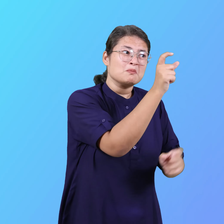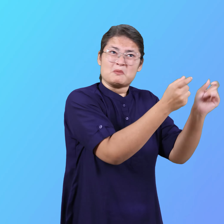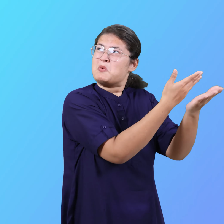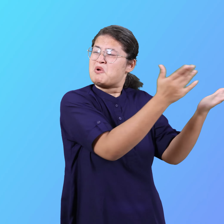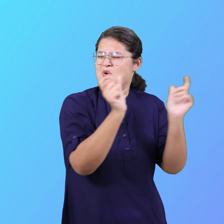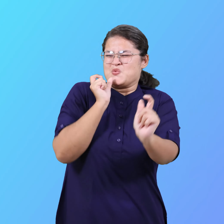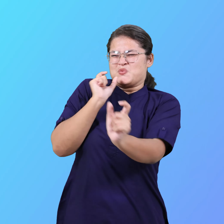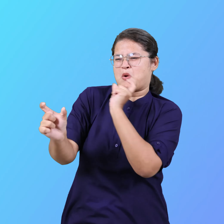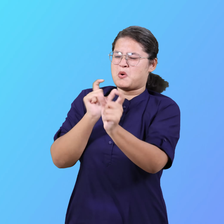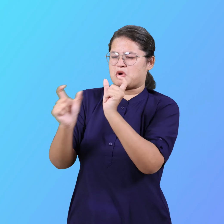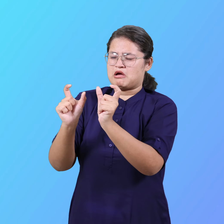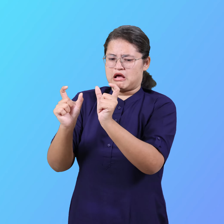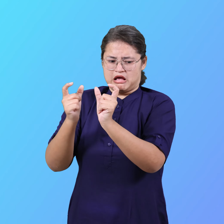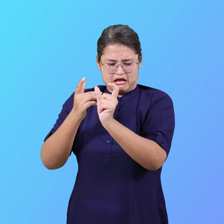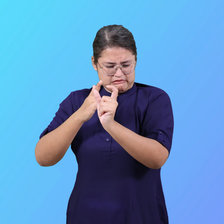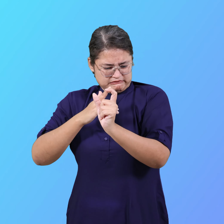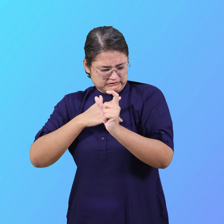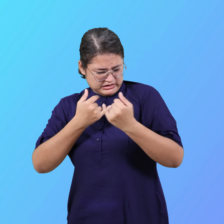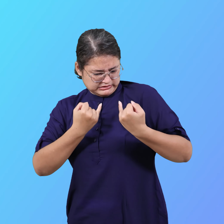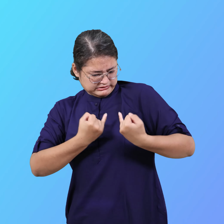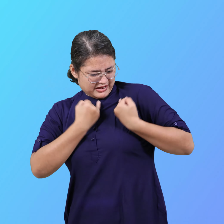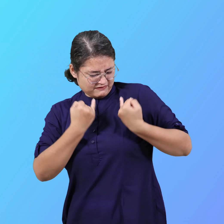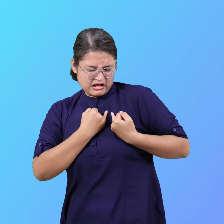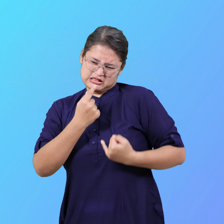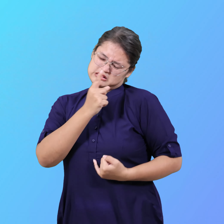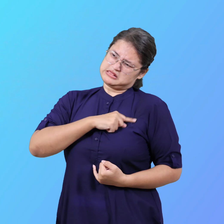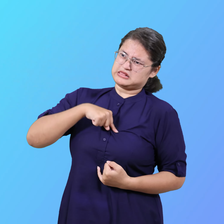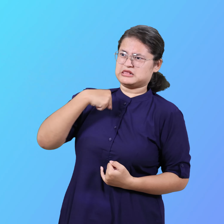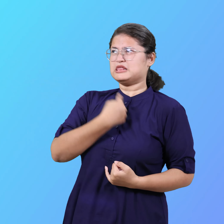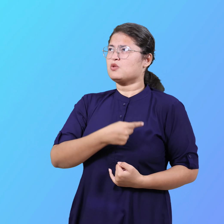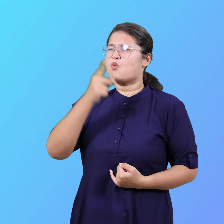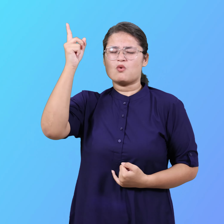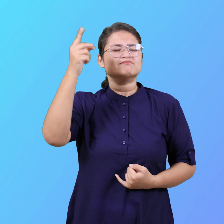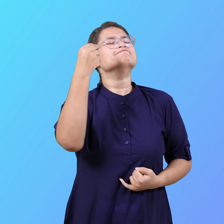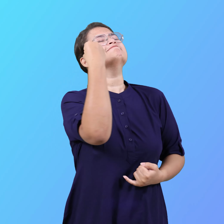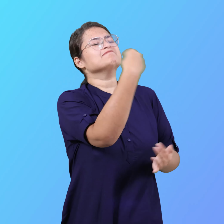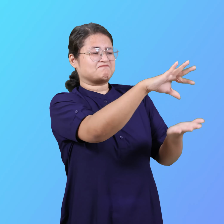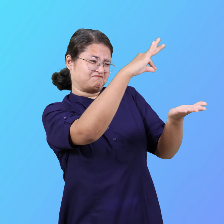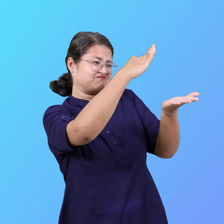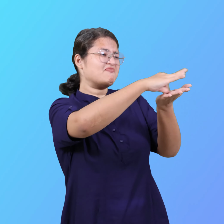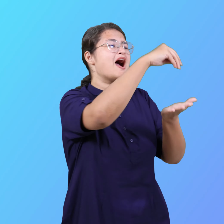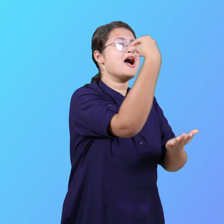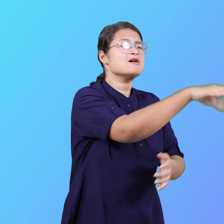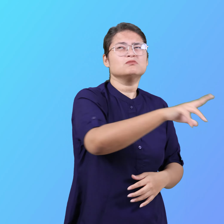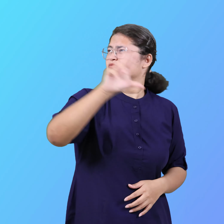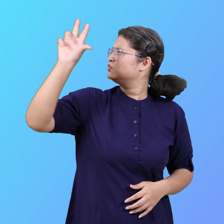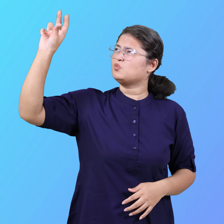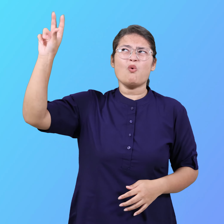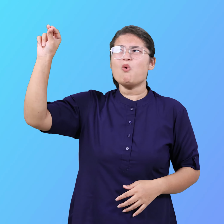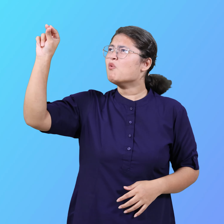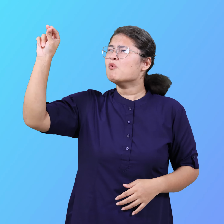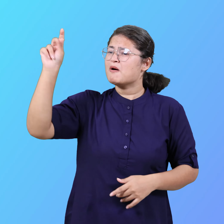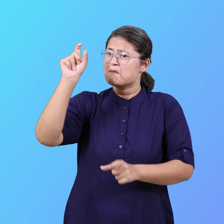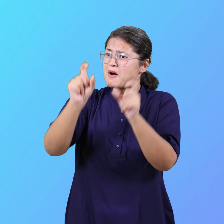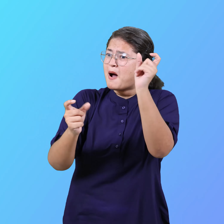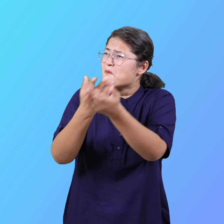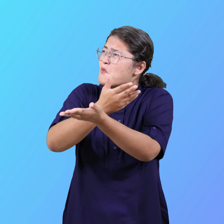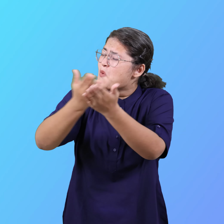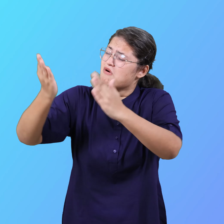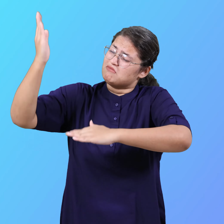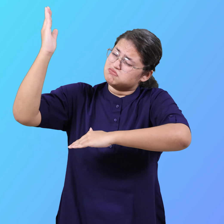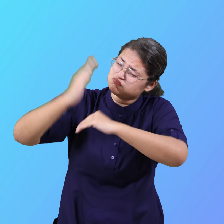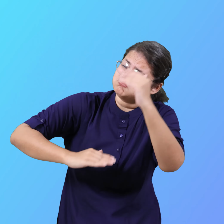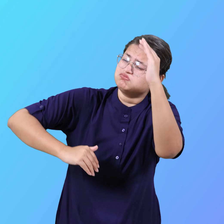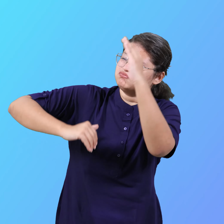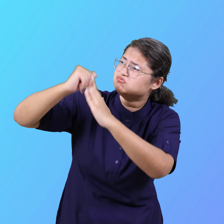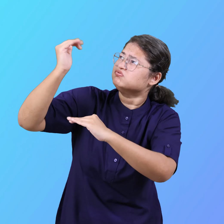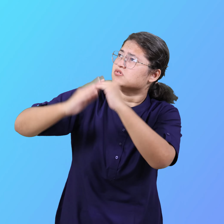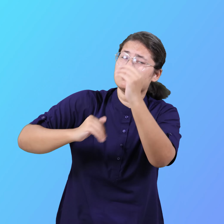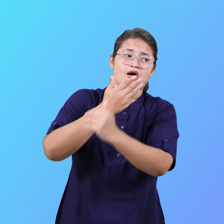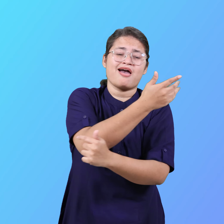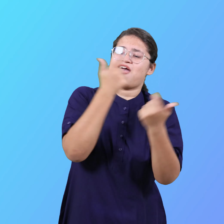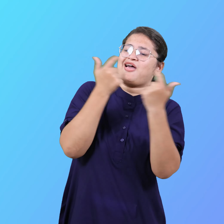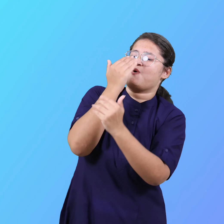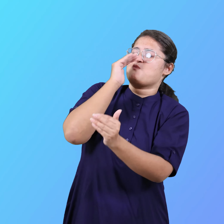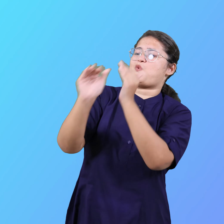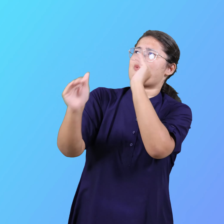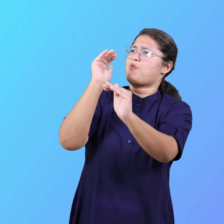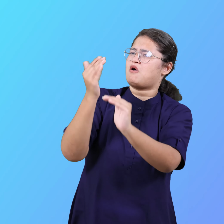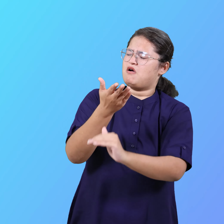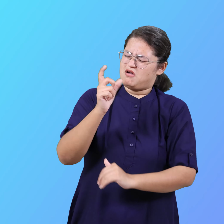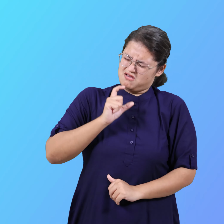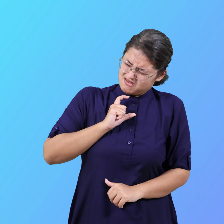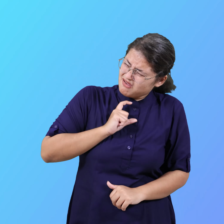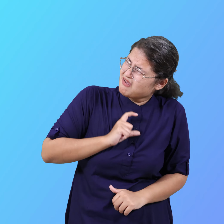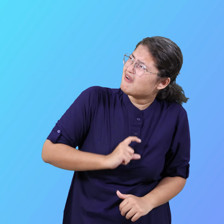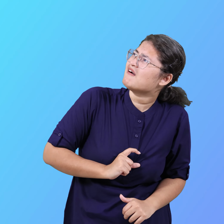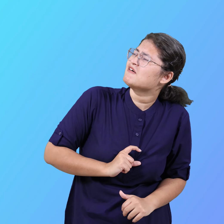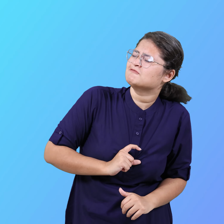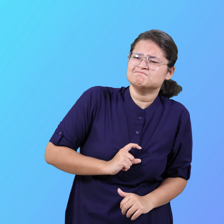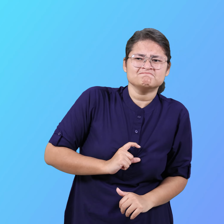Don’t cover up their guilt or forget the sins they have done. Their insults have discouraged the builders.”